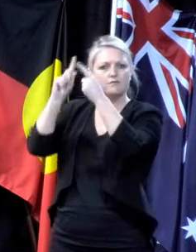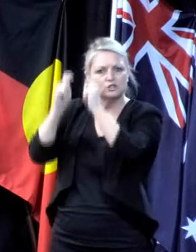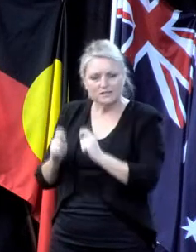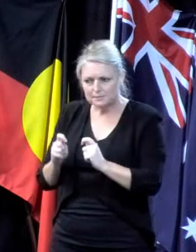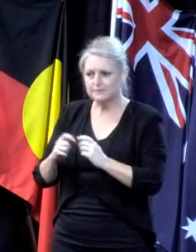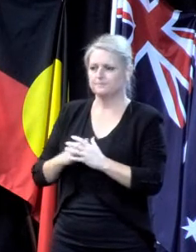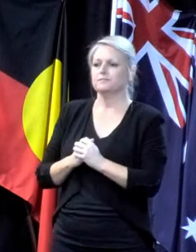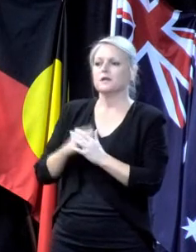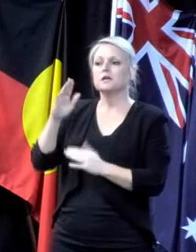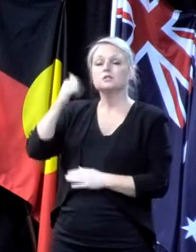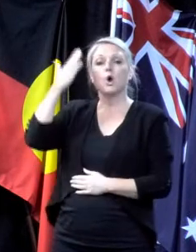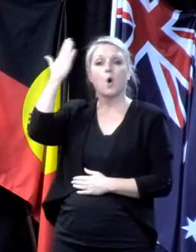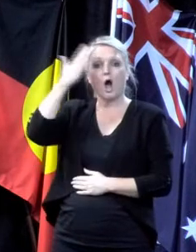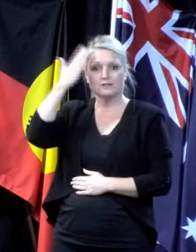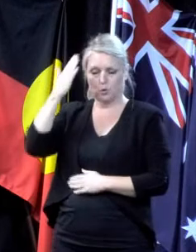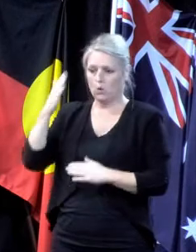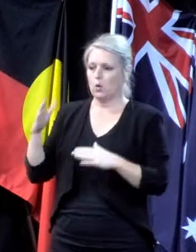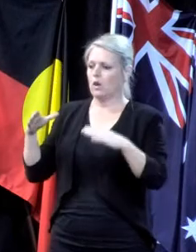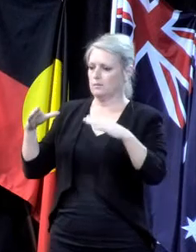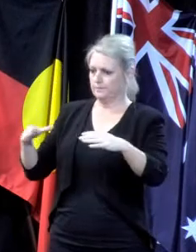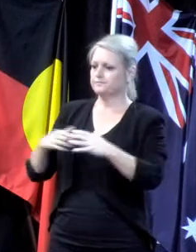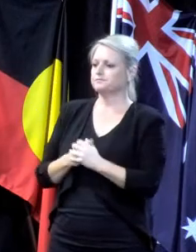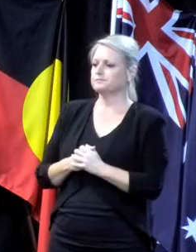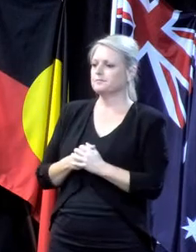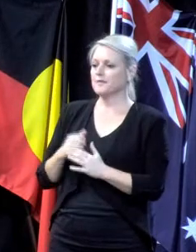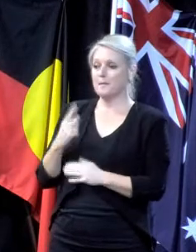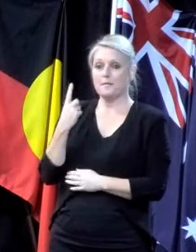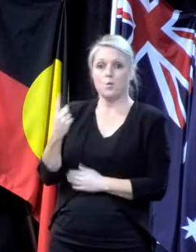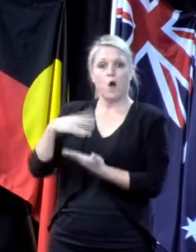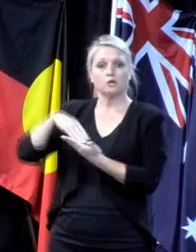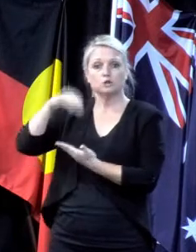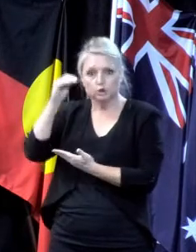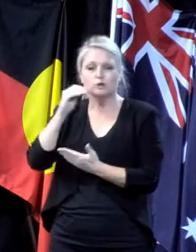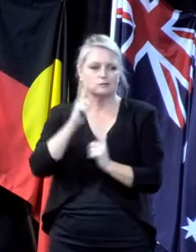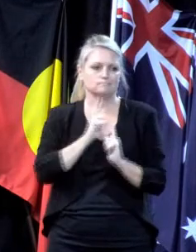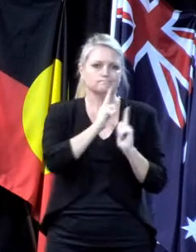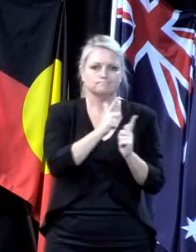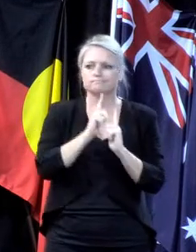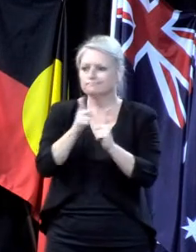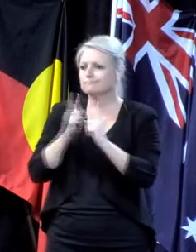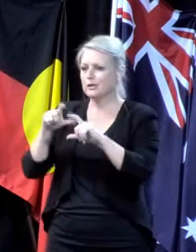the student can see seven different teachers and each of those seven teachers could provide a different level